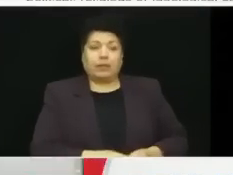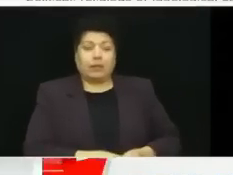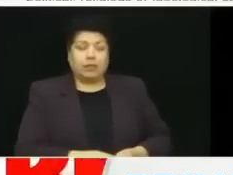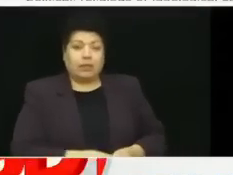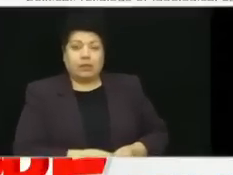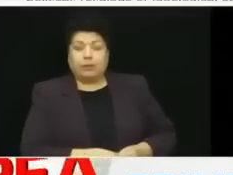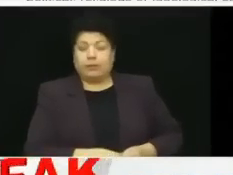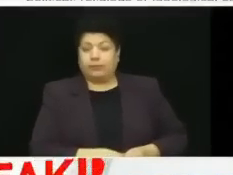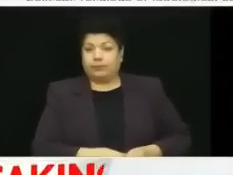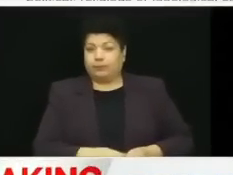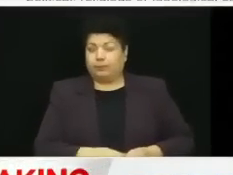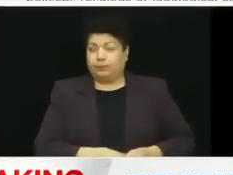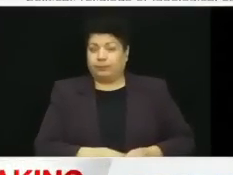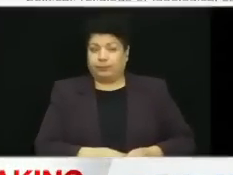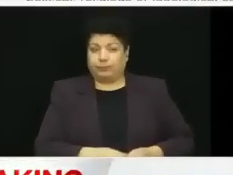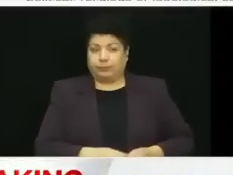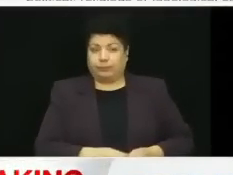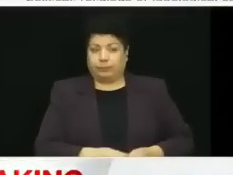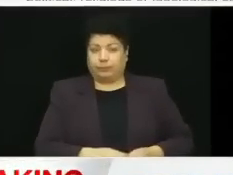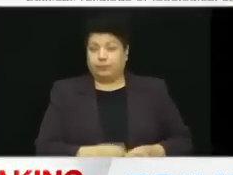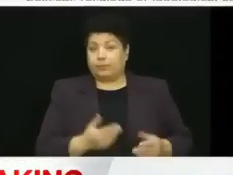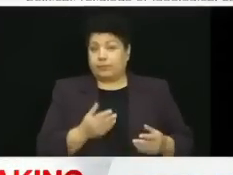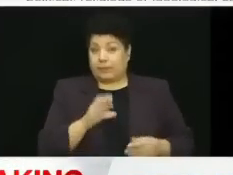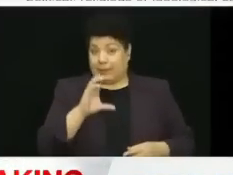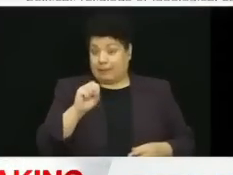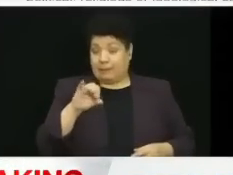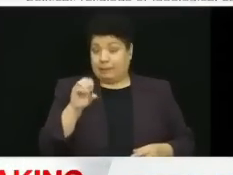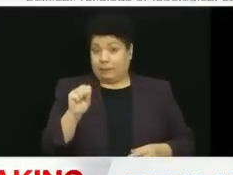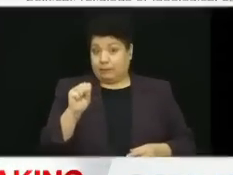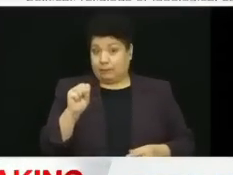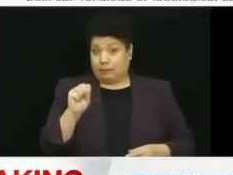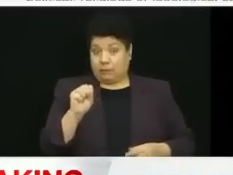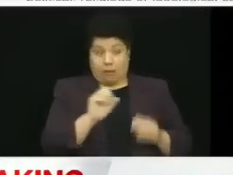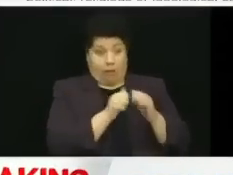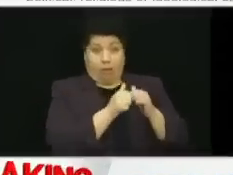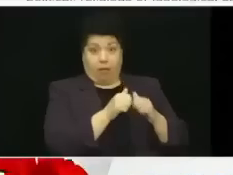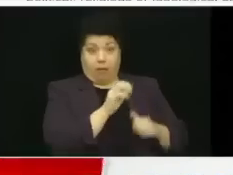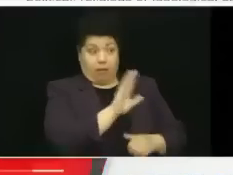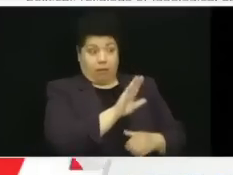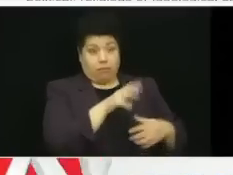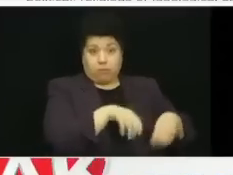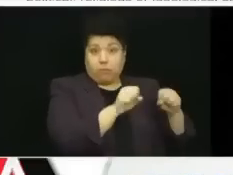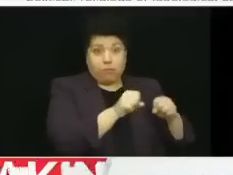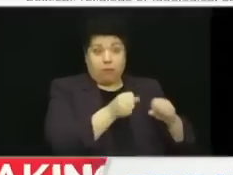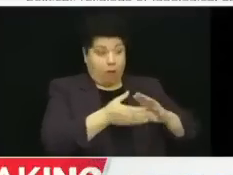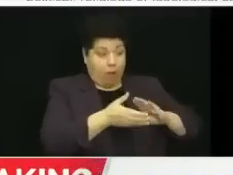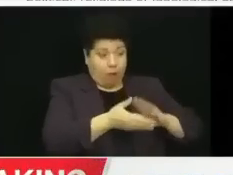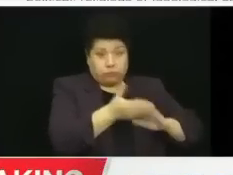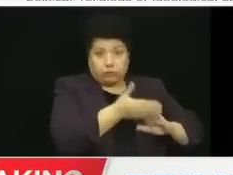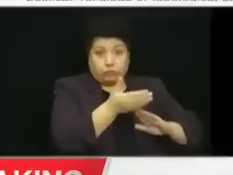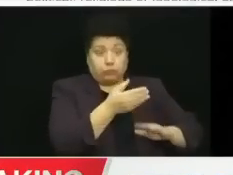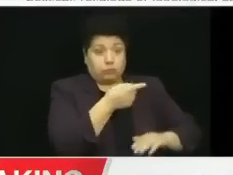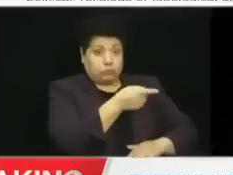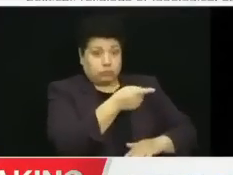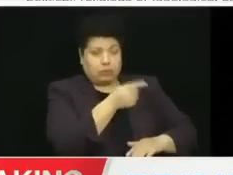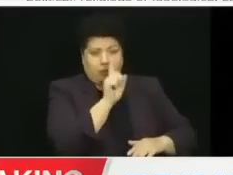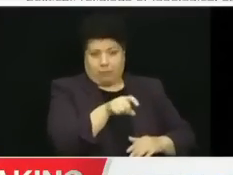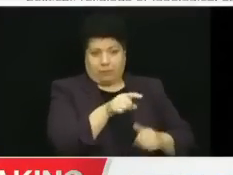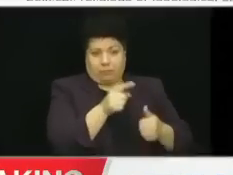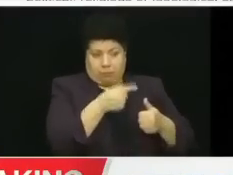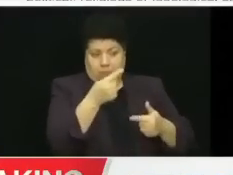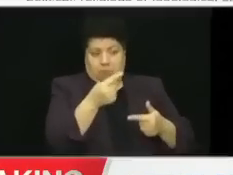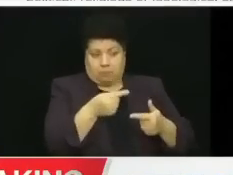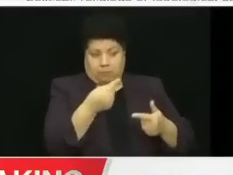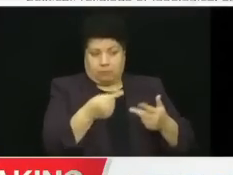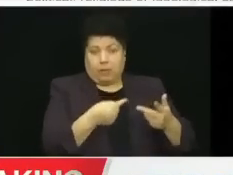WIRETAP.